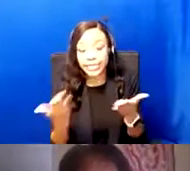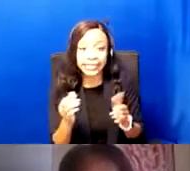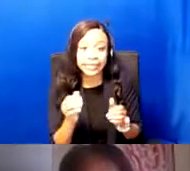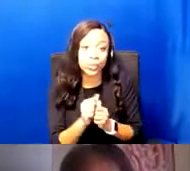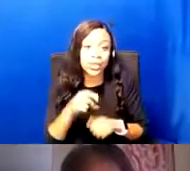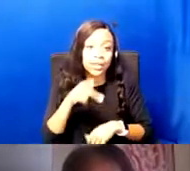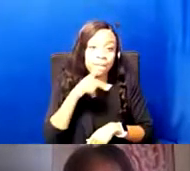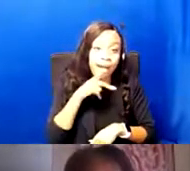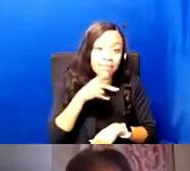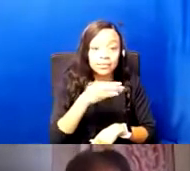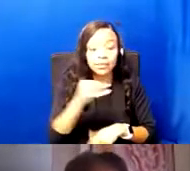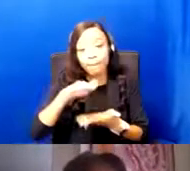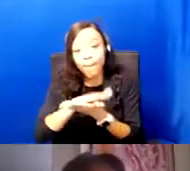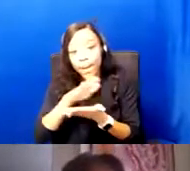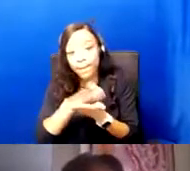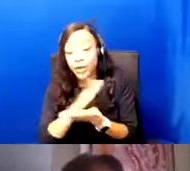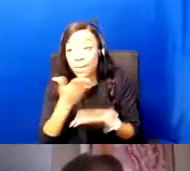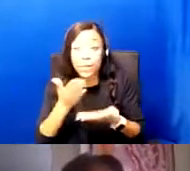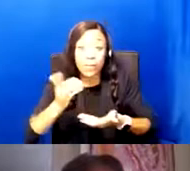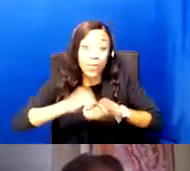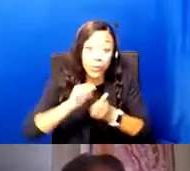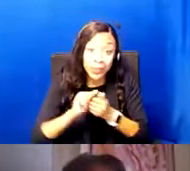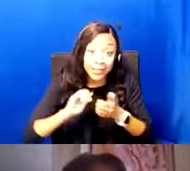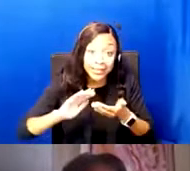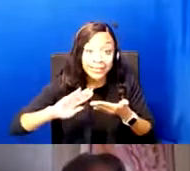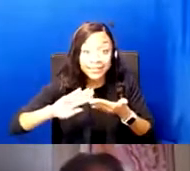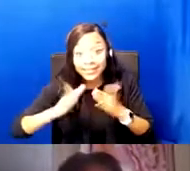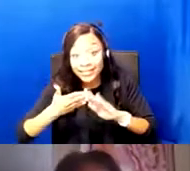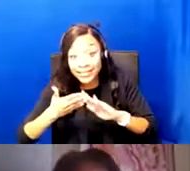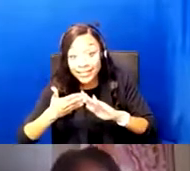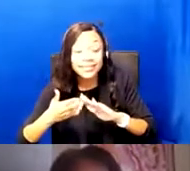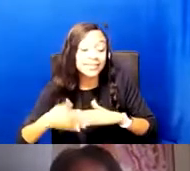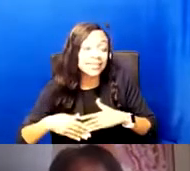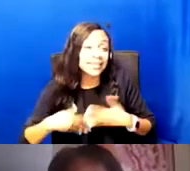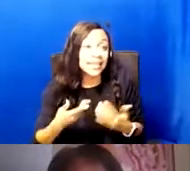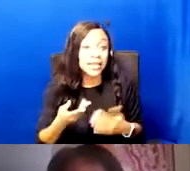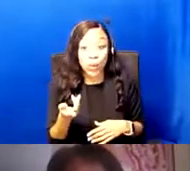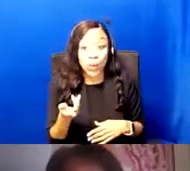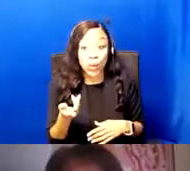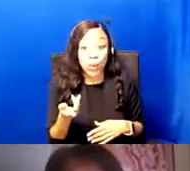maybe their city partnerships, may be collectively working on this together, allows us to get some additional resources